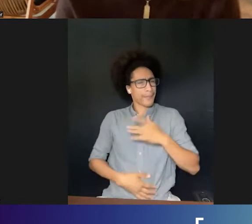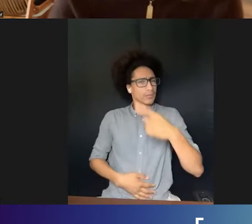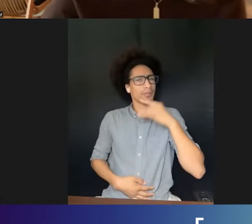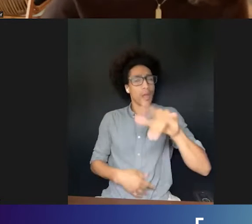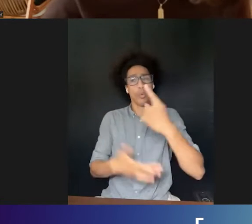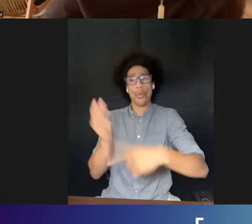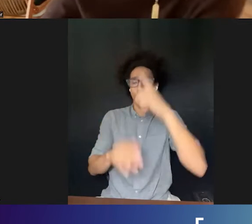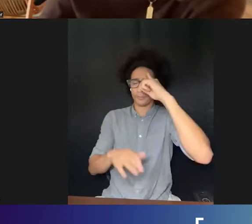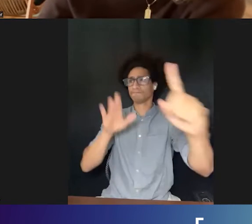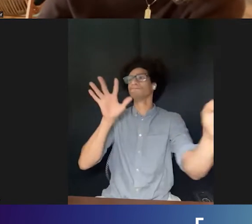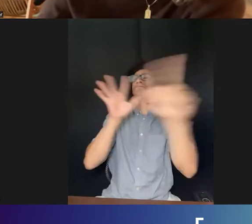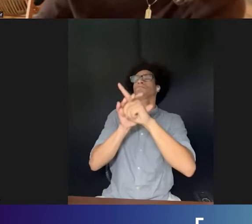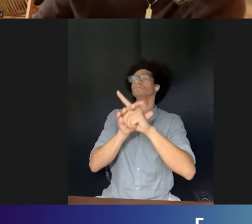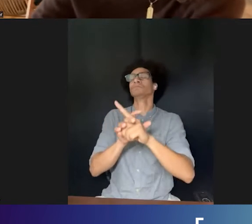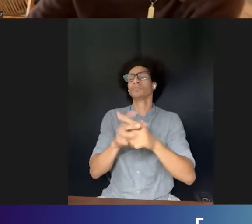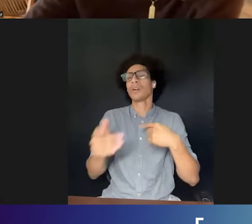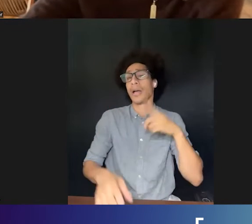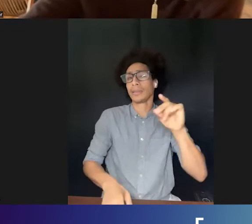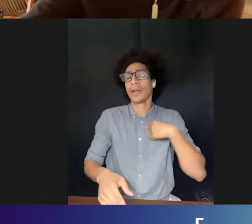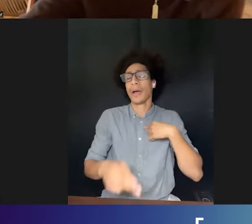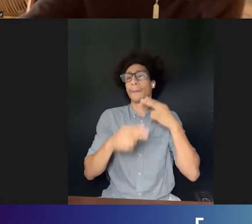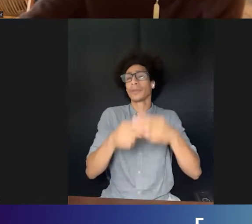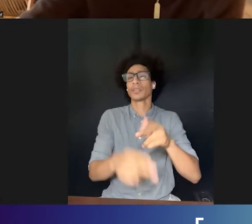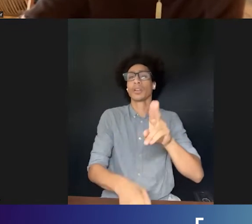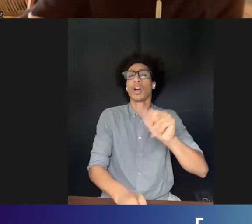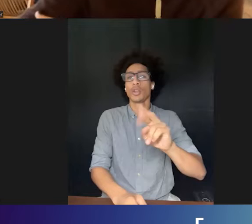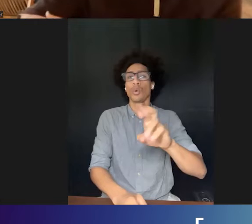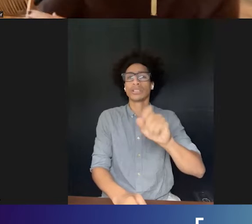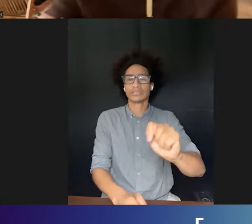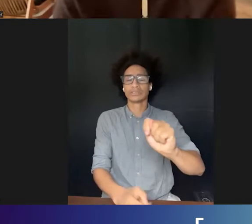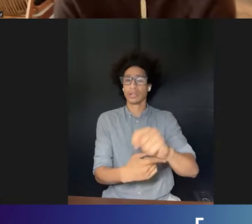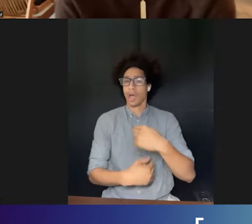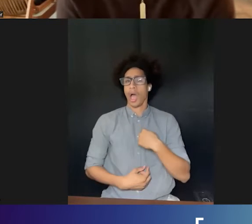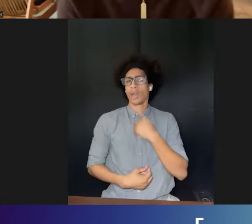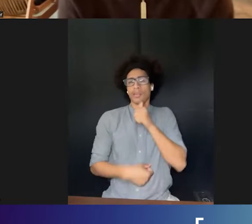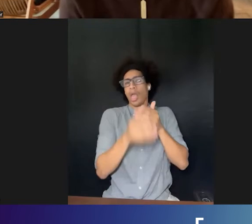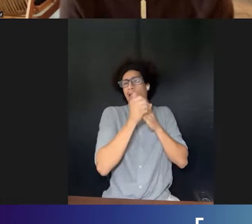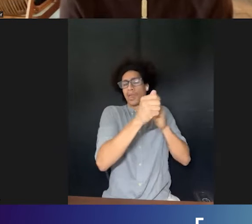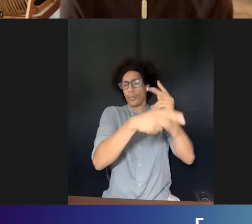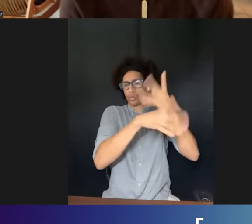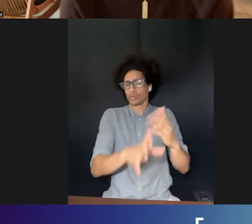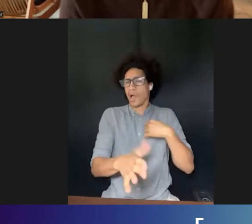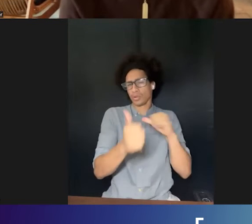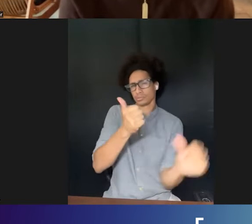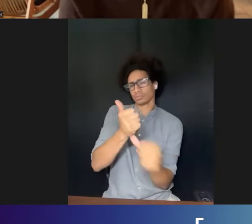I mentioned on unrest, which, you know, I wasn't the lead producer on that. I was an associate producer. That was one of the first projects